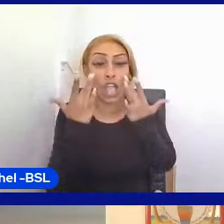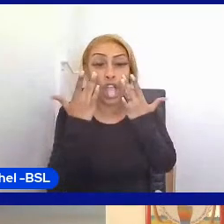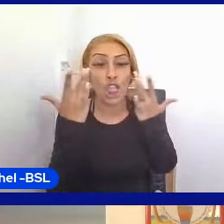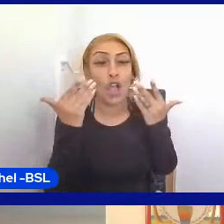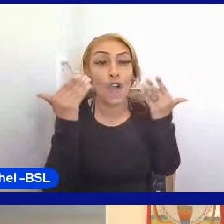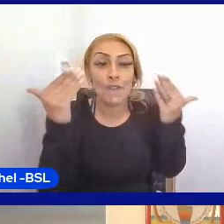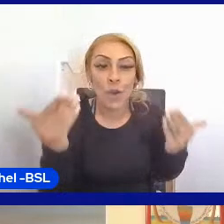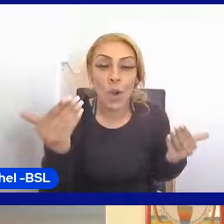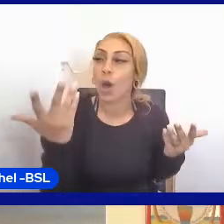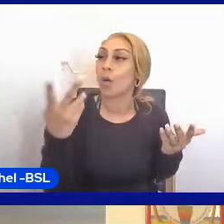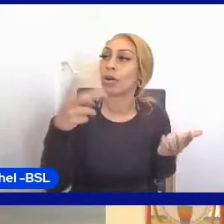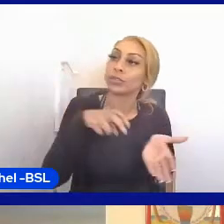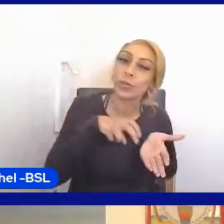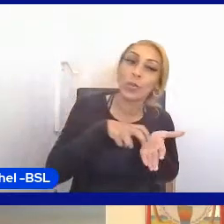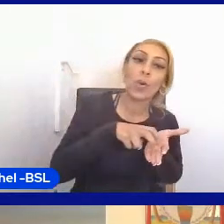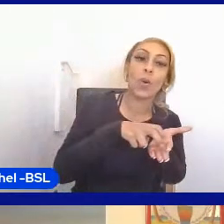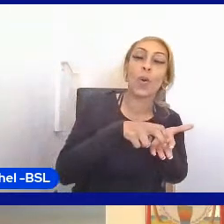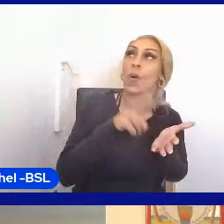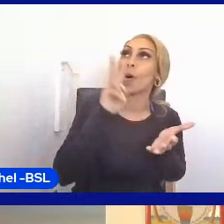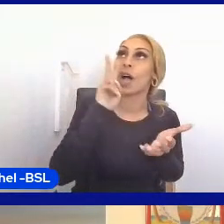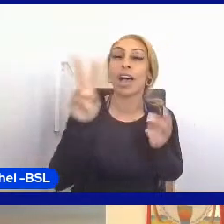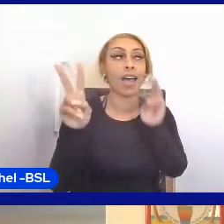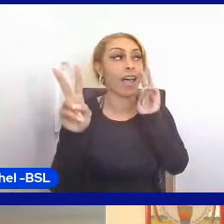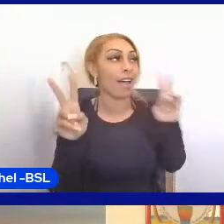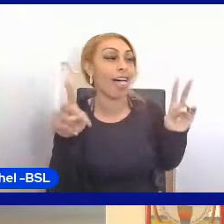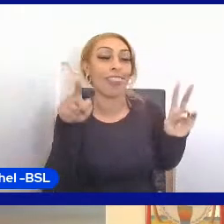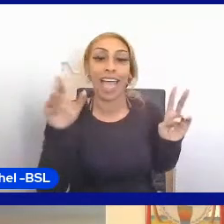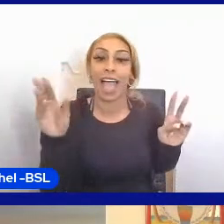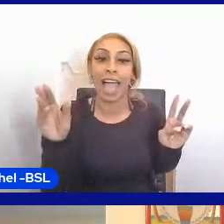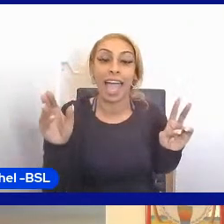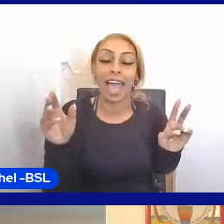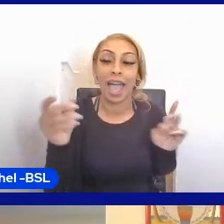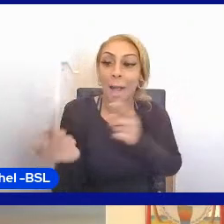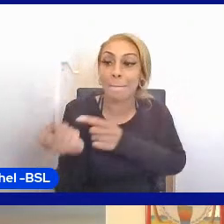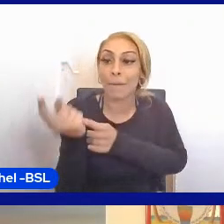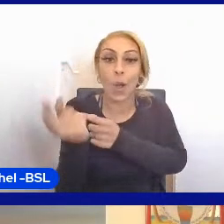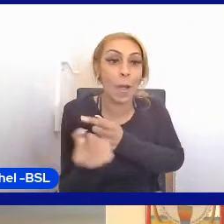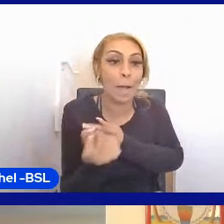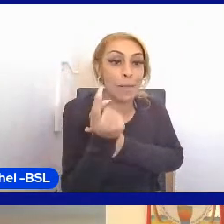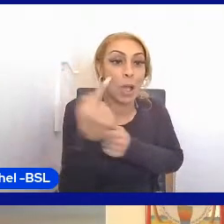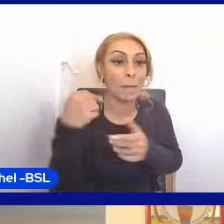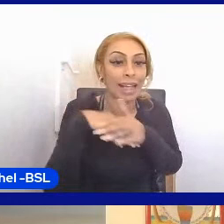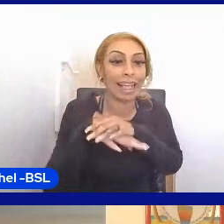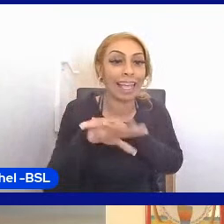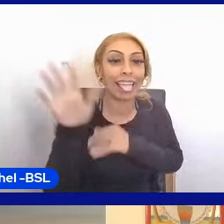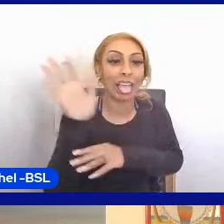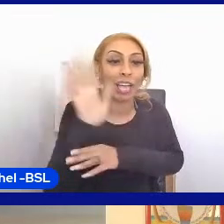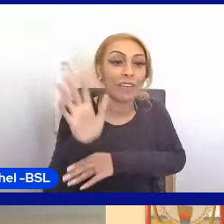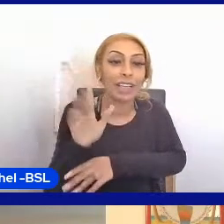And I'm really looking forward to being able to take those walks. And, that moment where in the film, where you